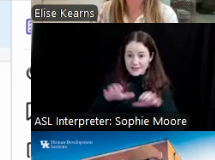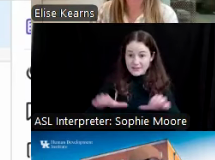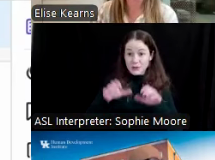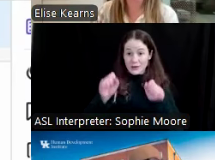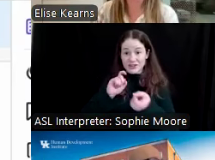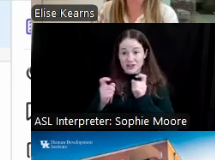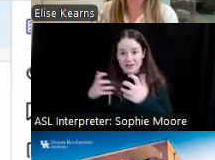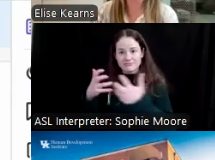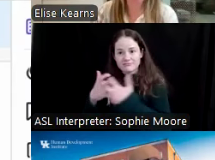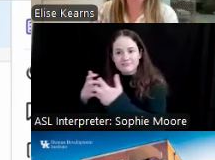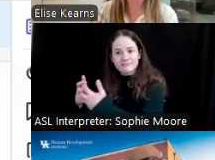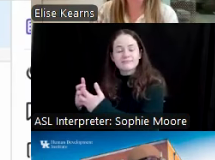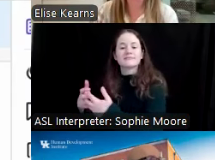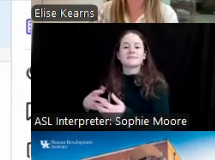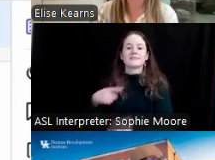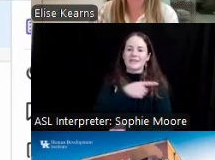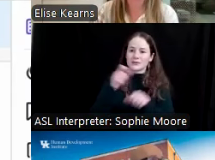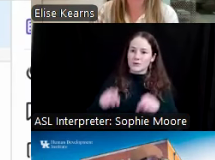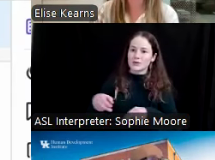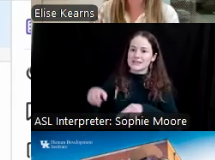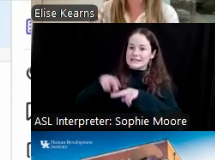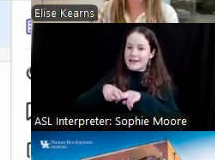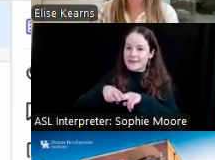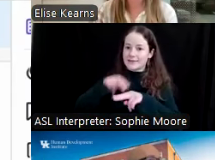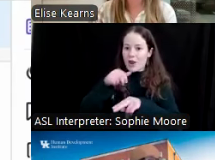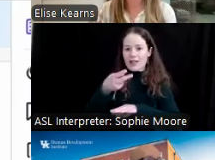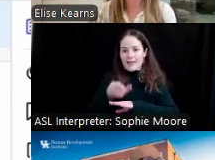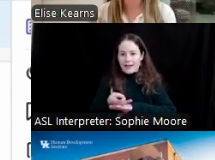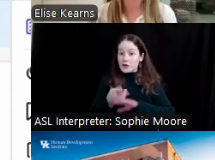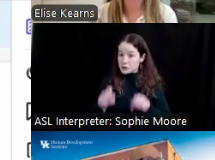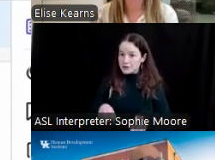give you adaptations to these exercises. Here are some examples of flexibility